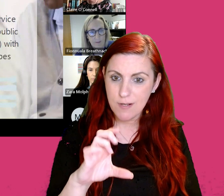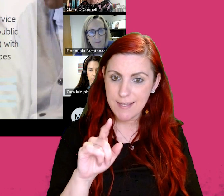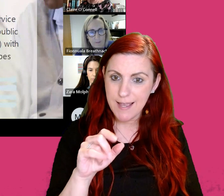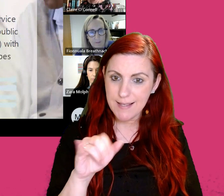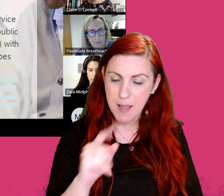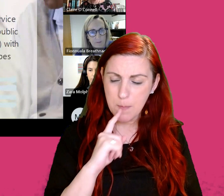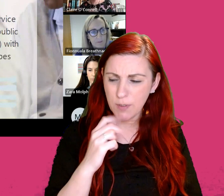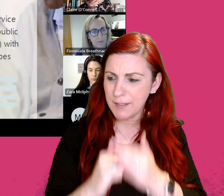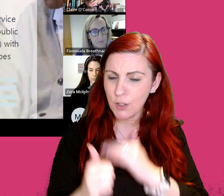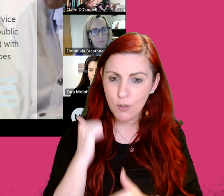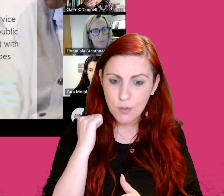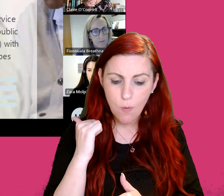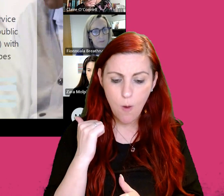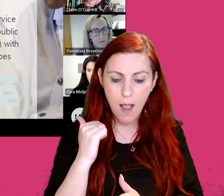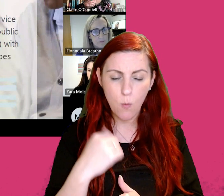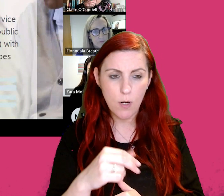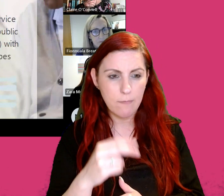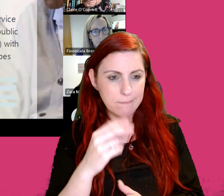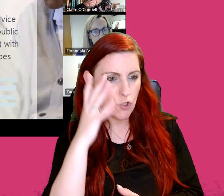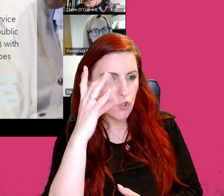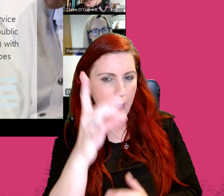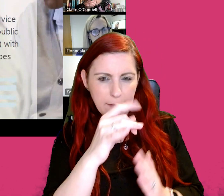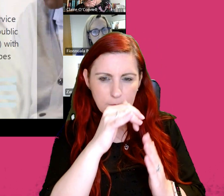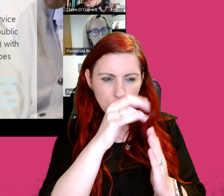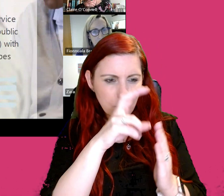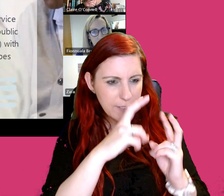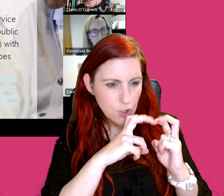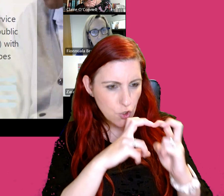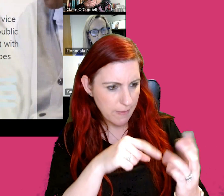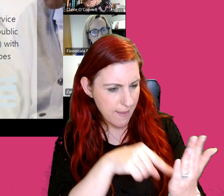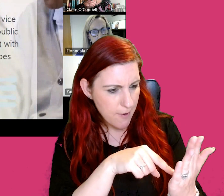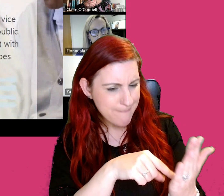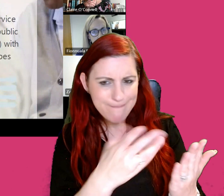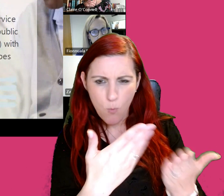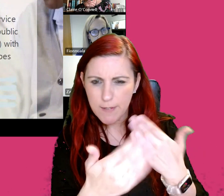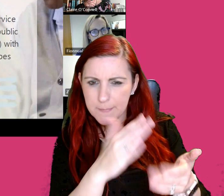have identified a gap in the literature I would have said okay you know something is a problem